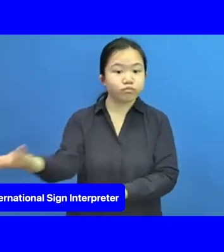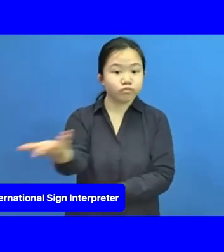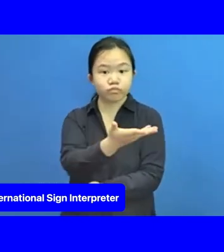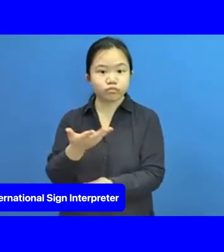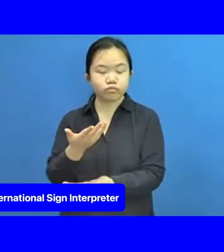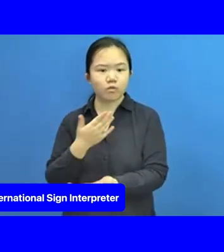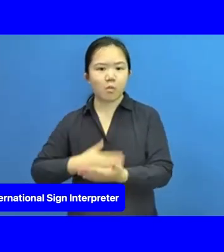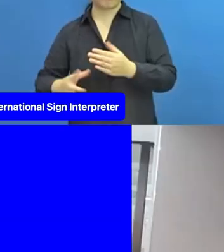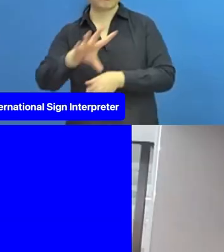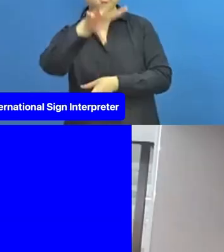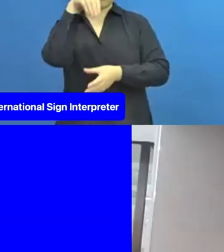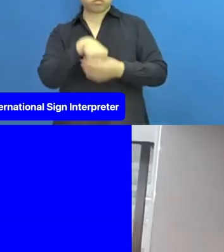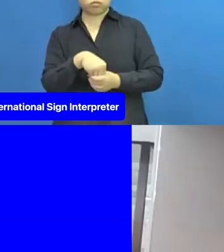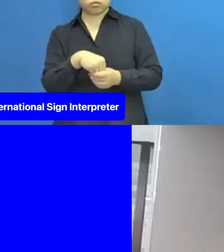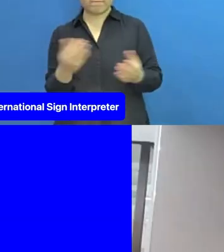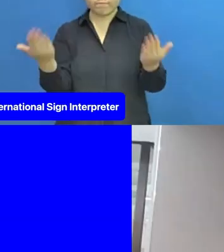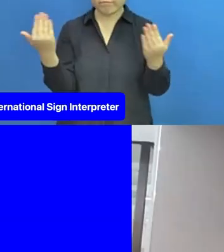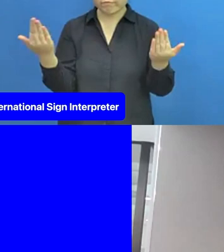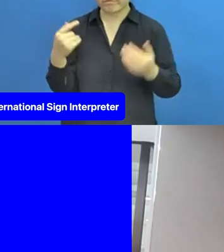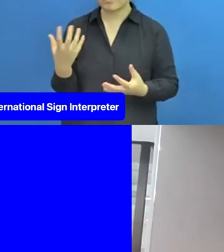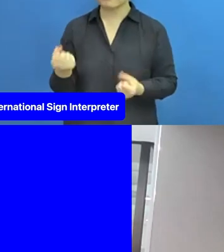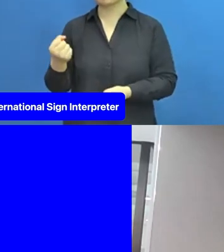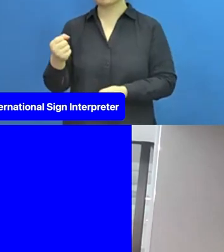of IDEA Consult and over to you Joris.